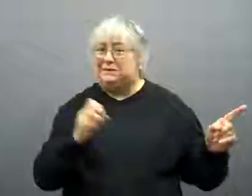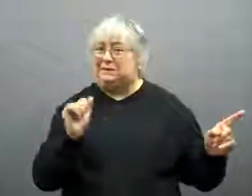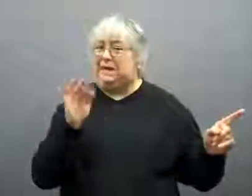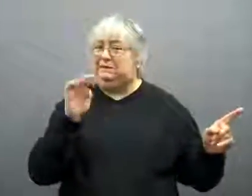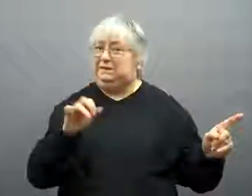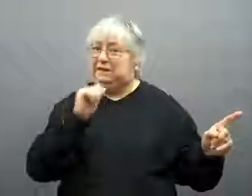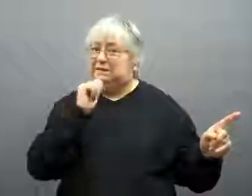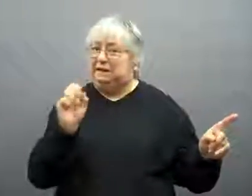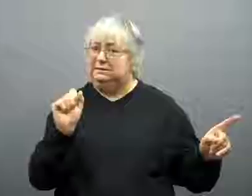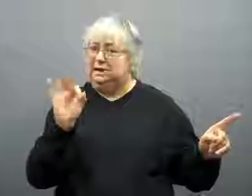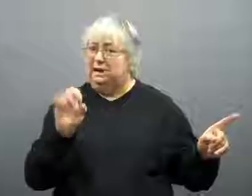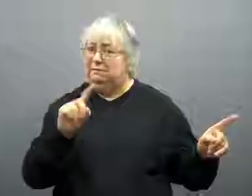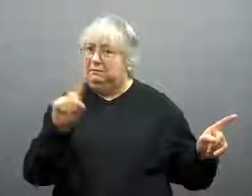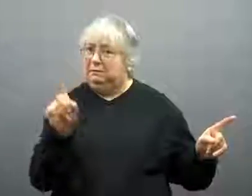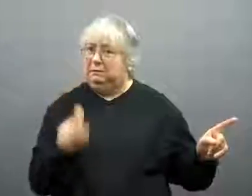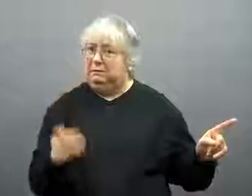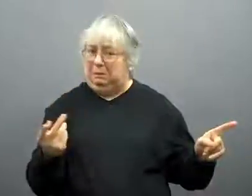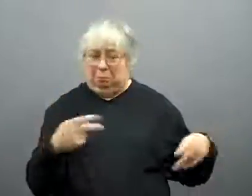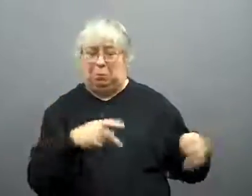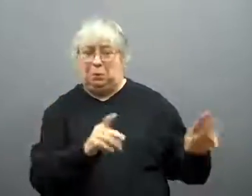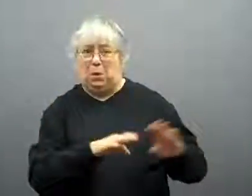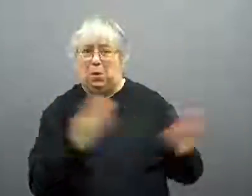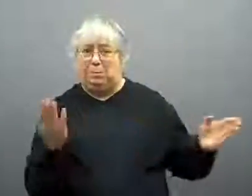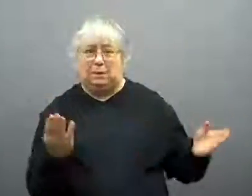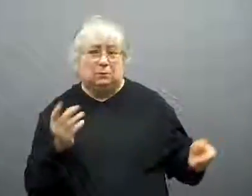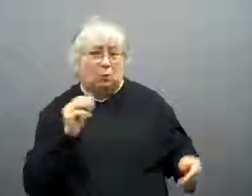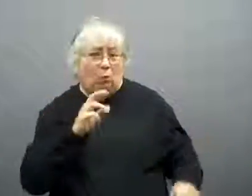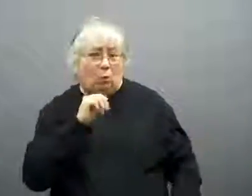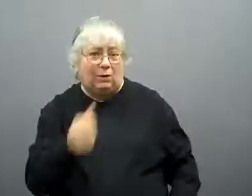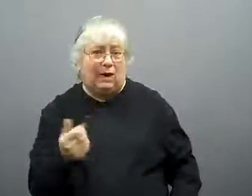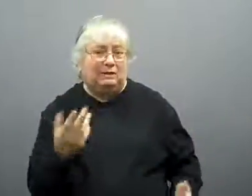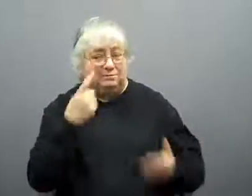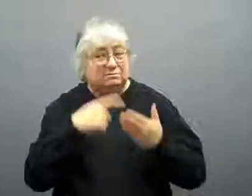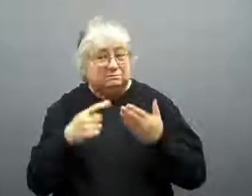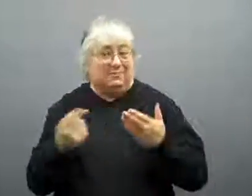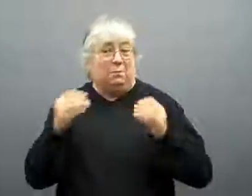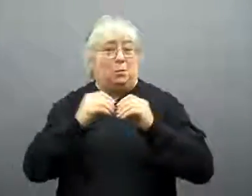to see if they knew about the violations and allowed the club to remain open.